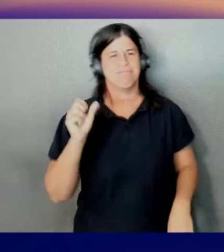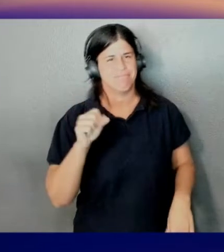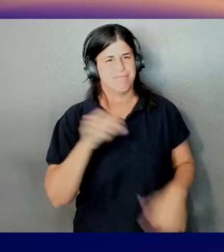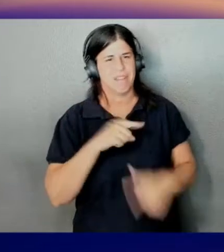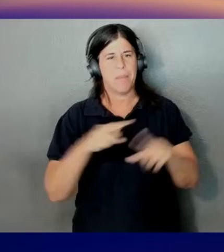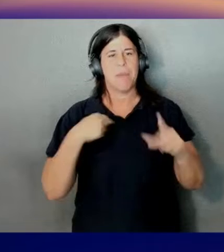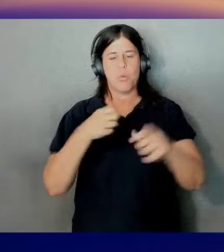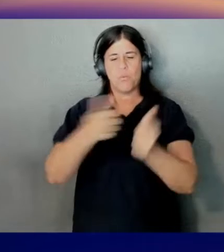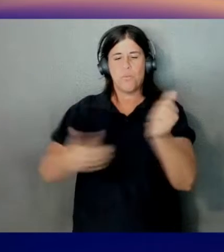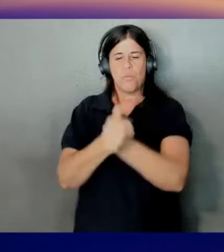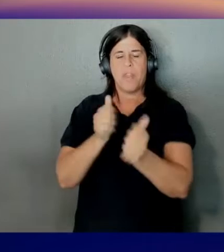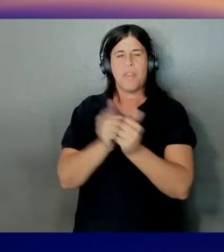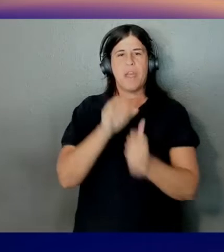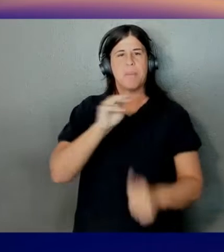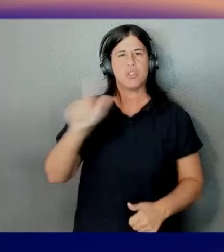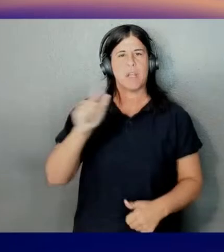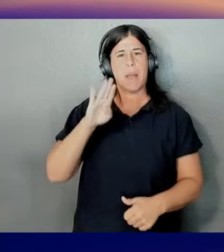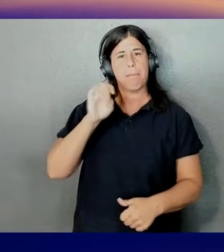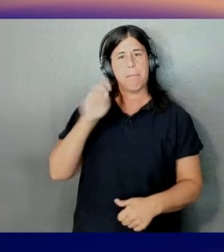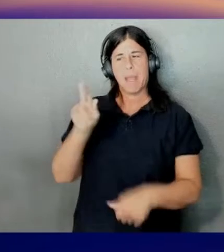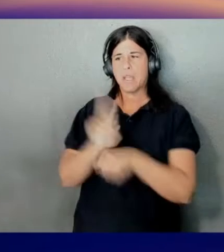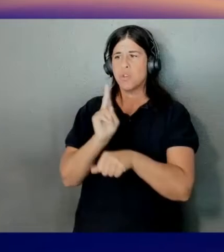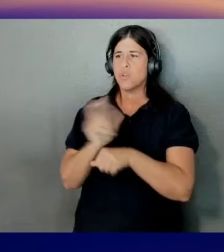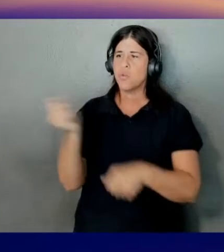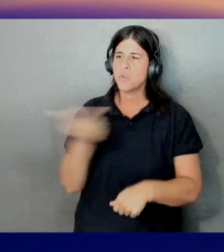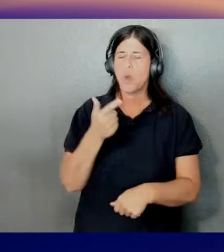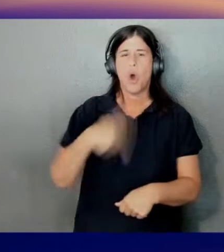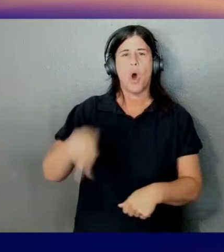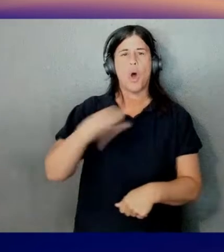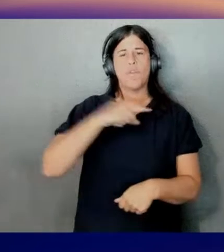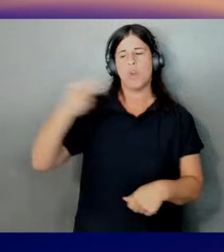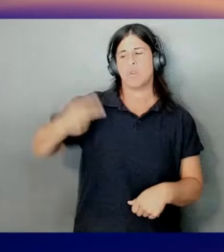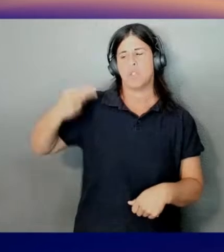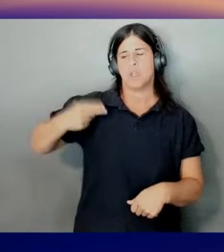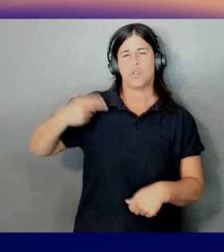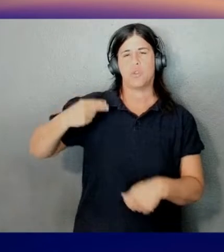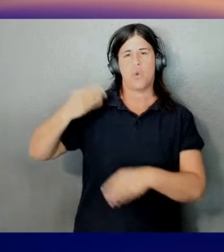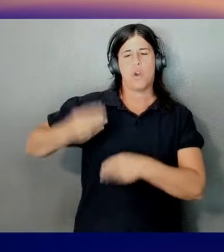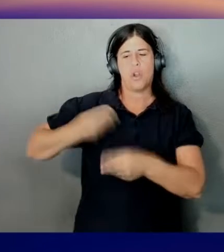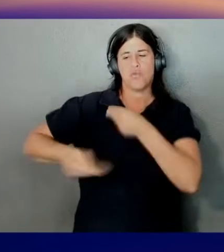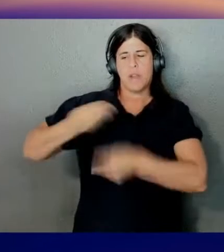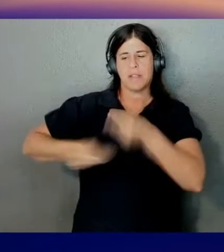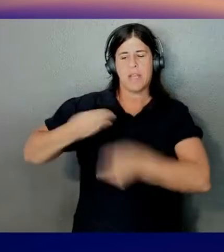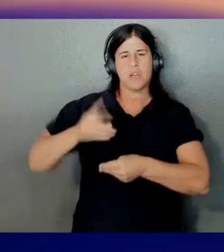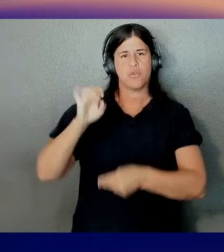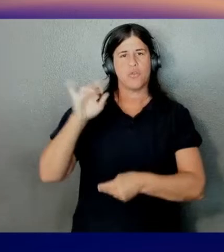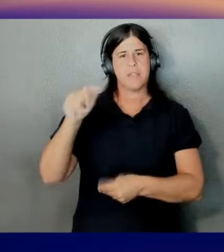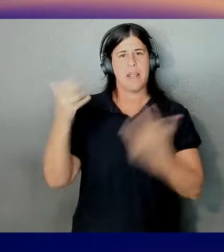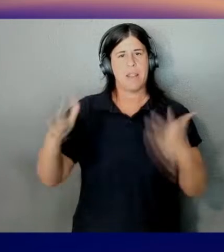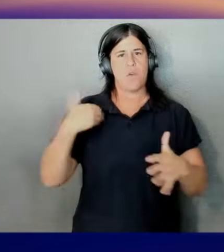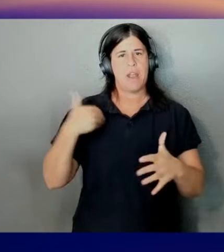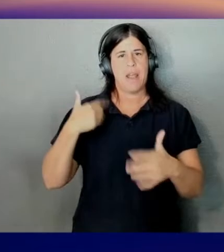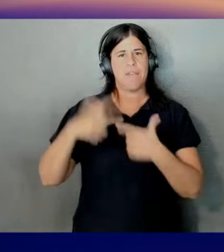Banks use all of these historical transaction data, they have to train machine learning models